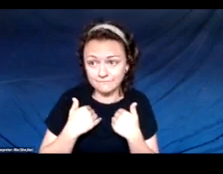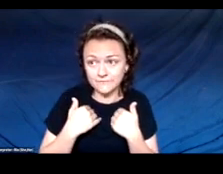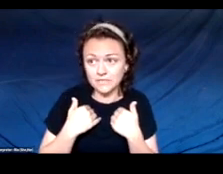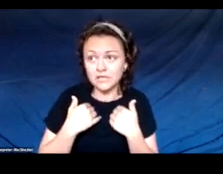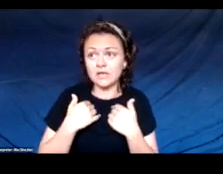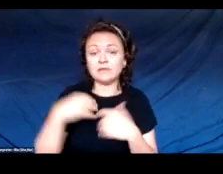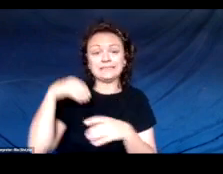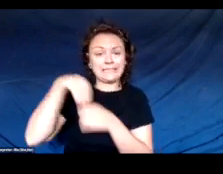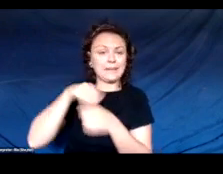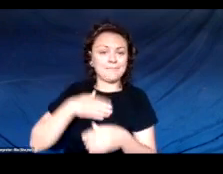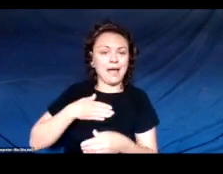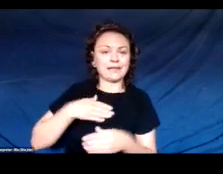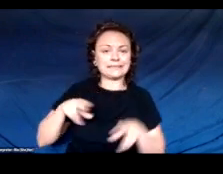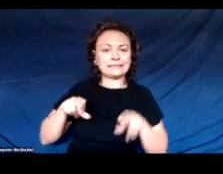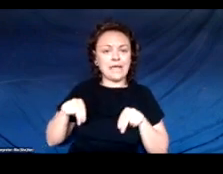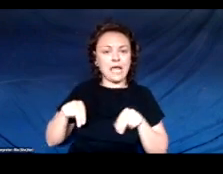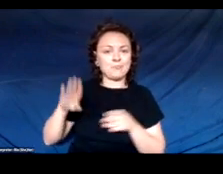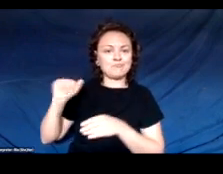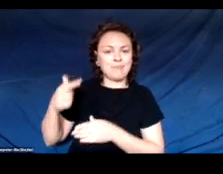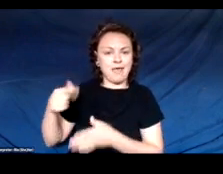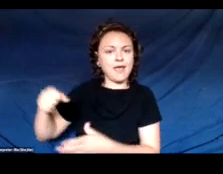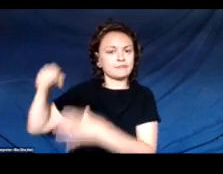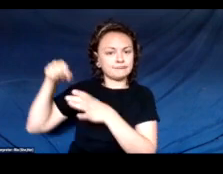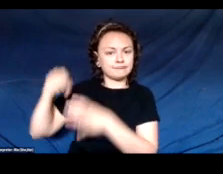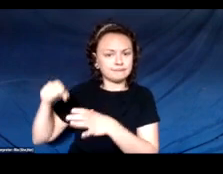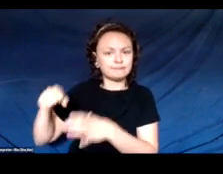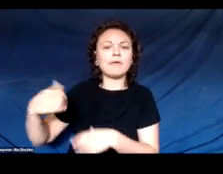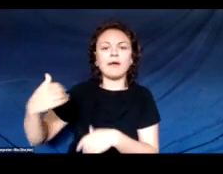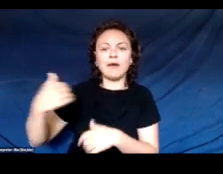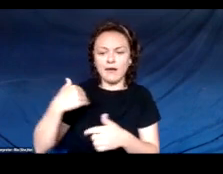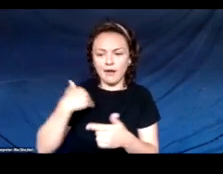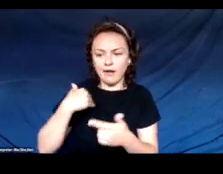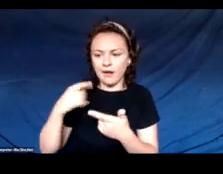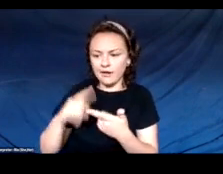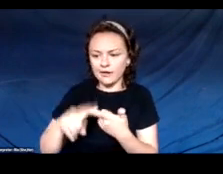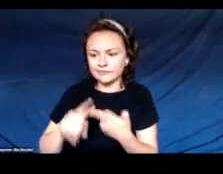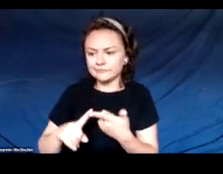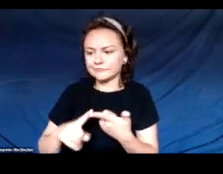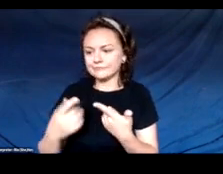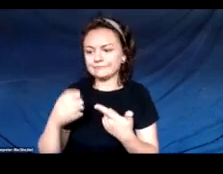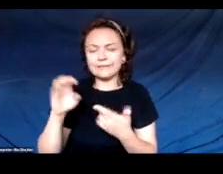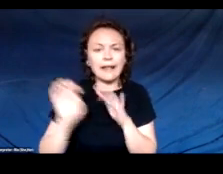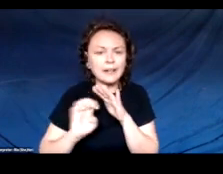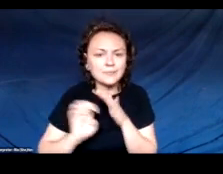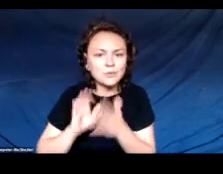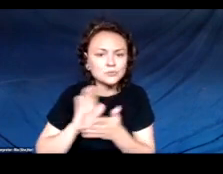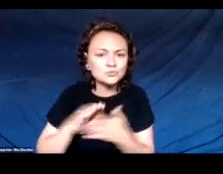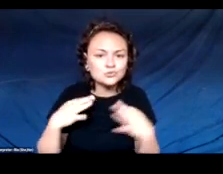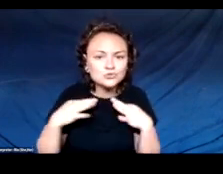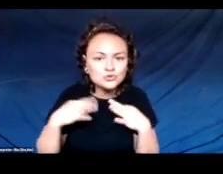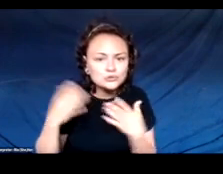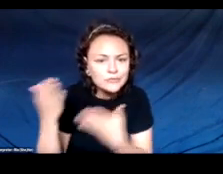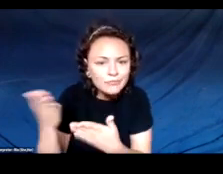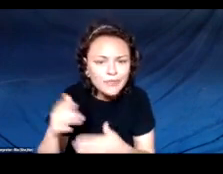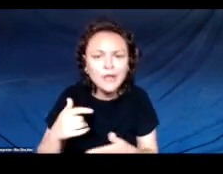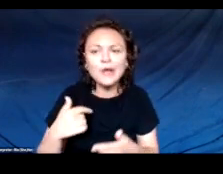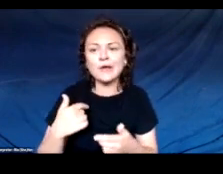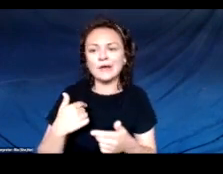And I keep a pair of like elementary school shoes in there. So because I have fingers.